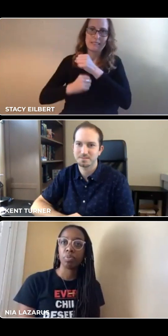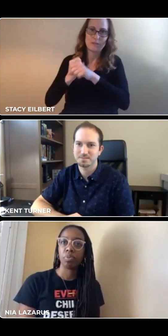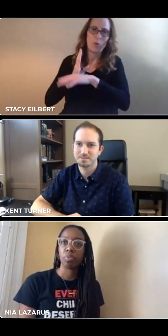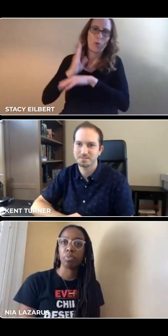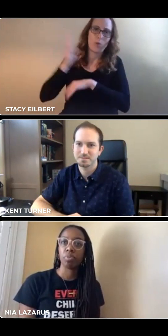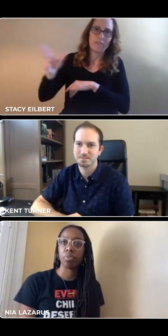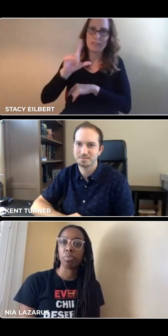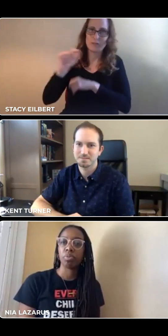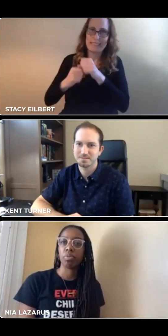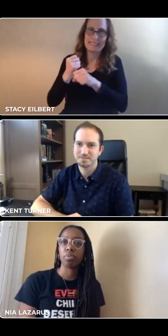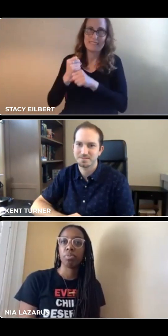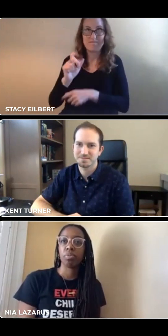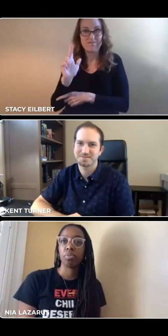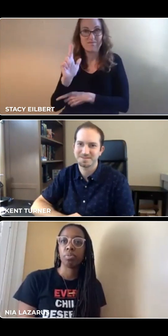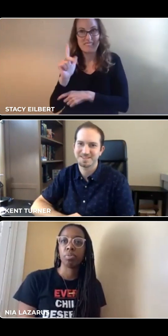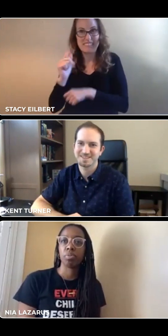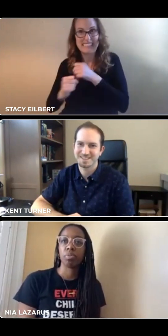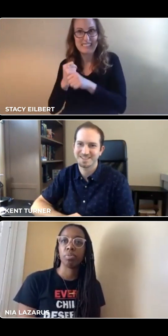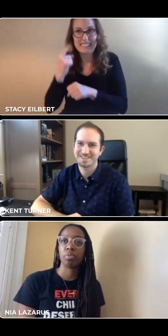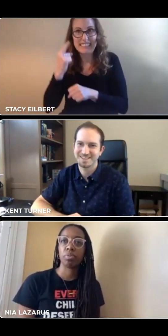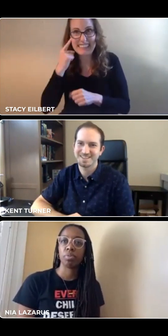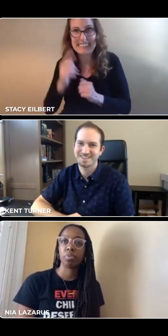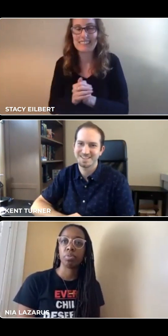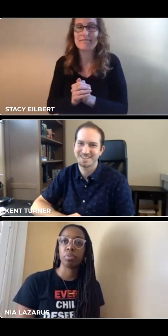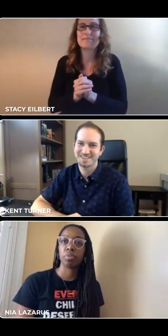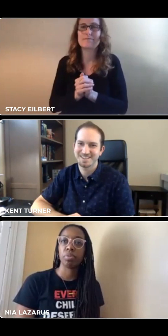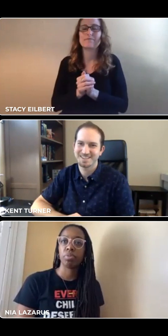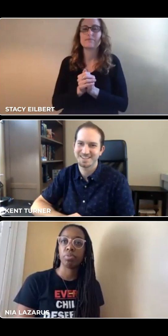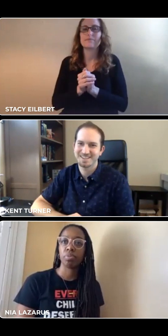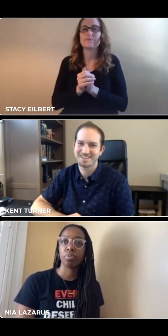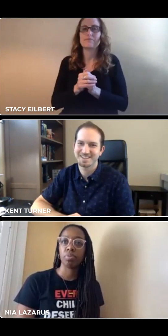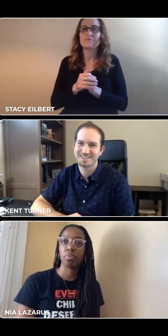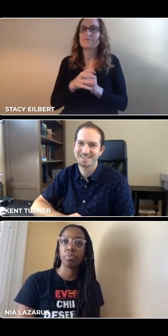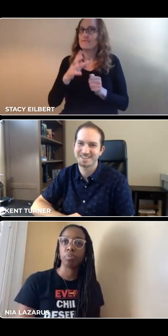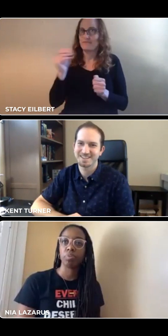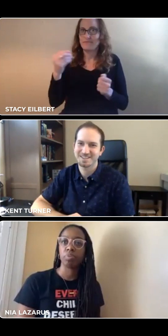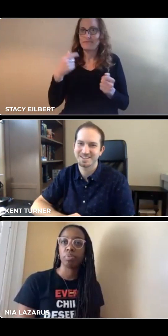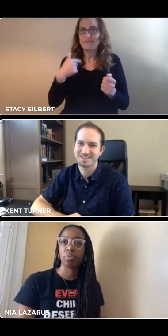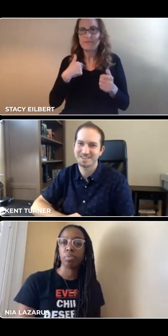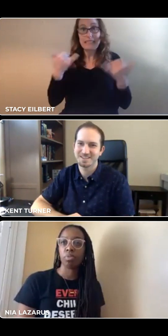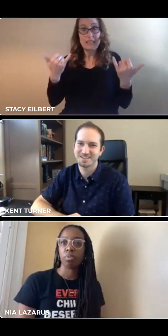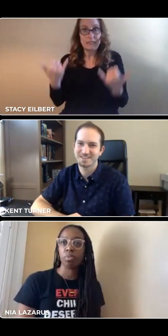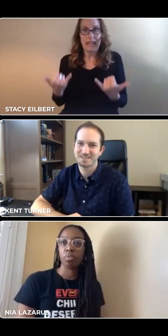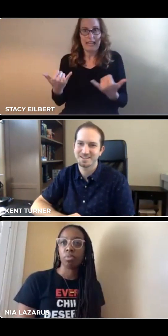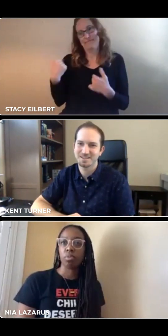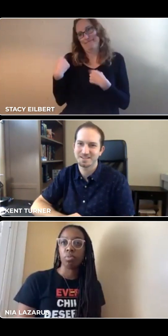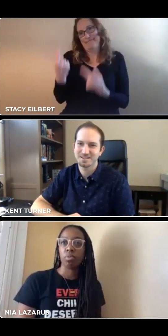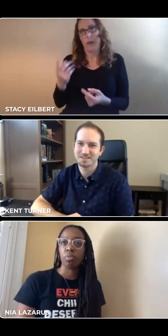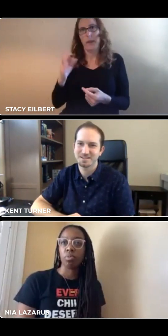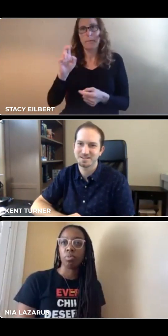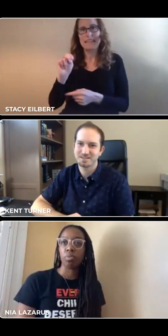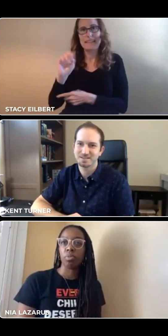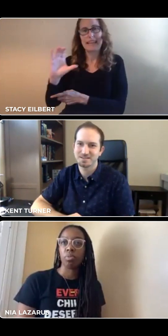I've been a teacher for many years -- 23 years to be exact!